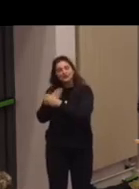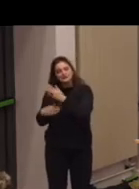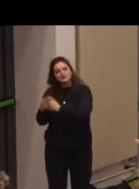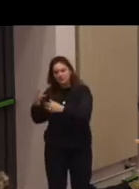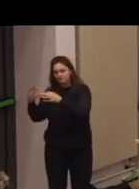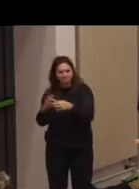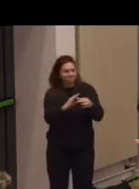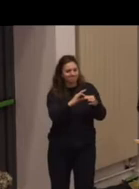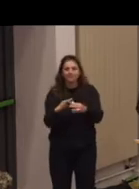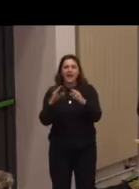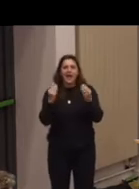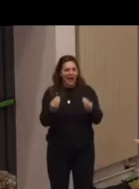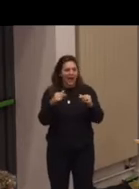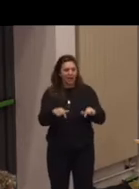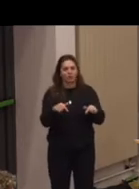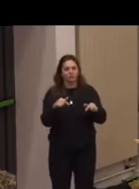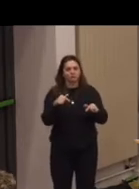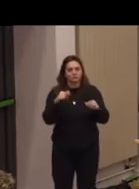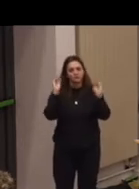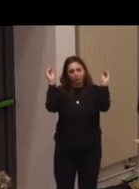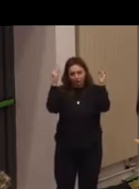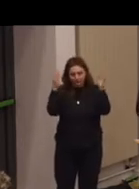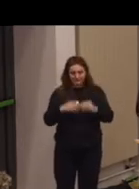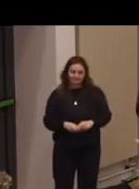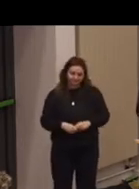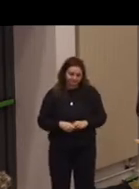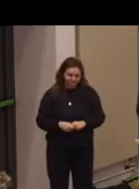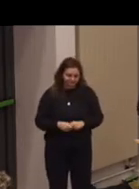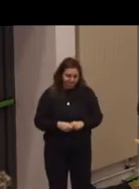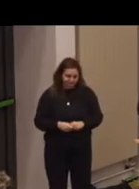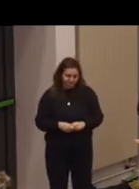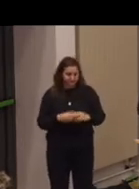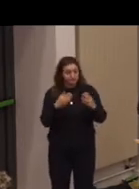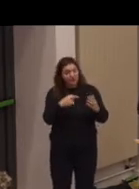in an emergency. So many of the points that are made in relation to assistive technology